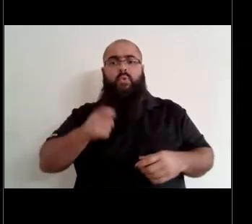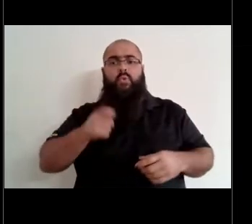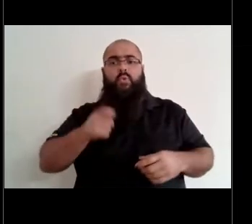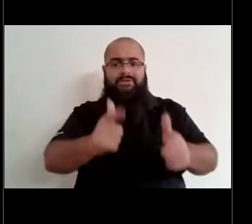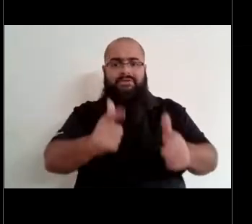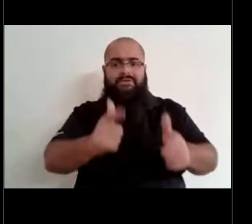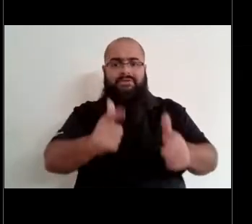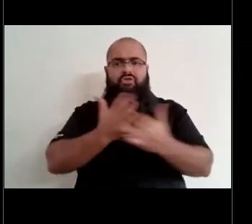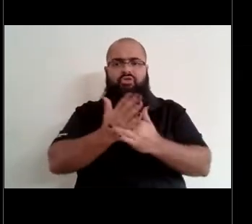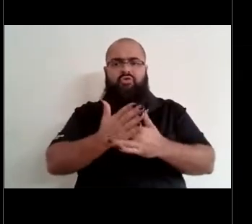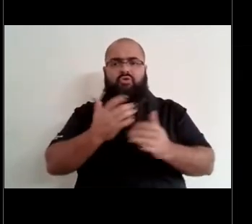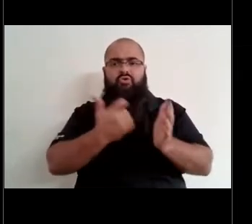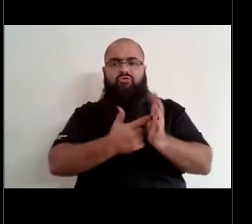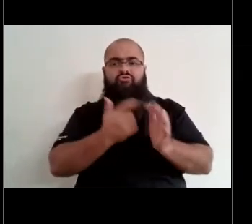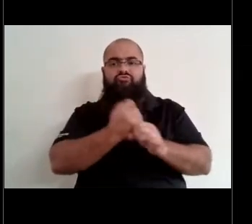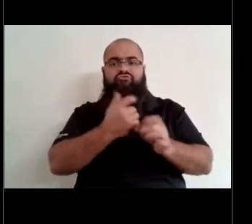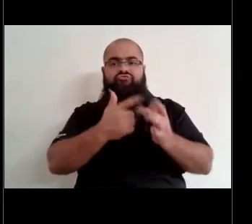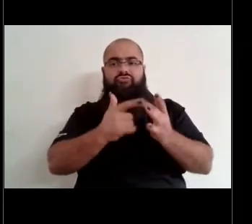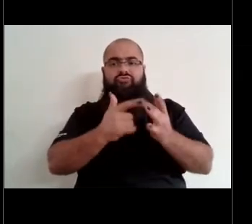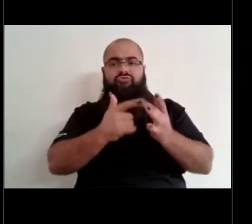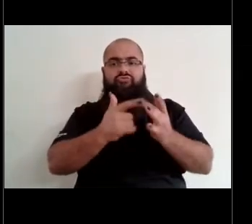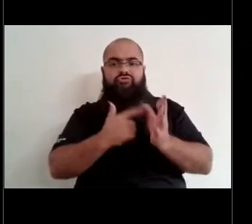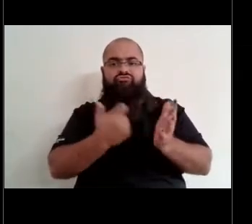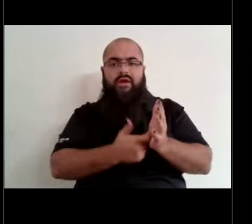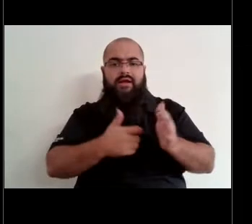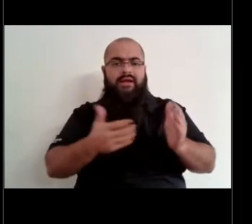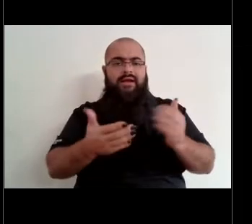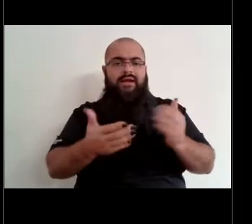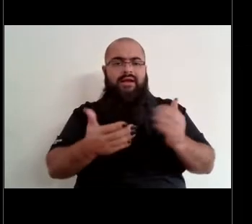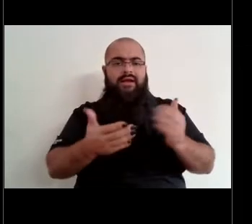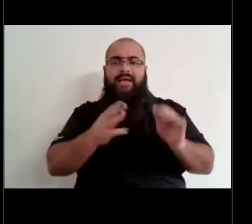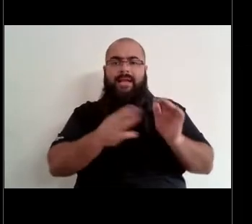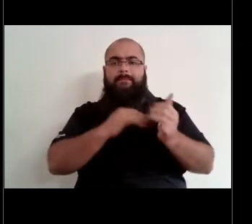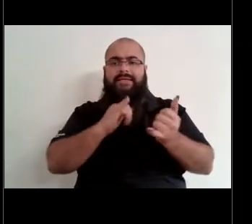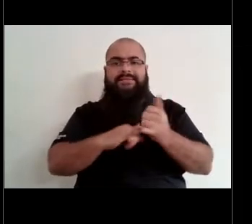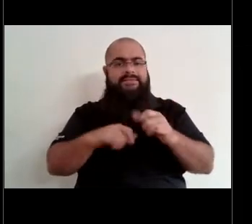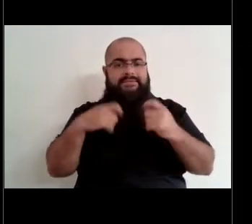I know our application forms are not that small, so certainly we may also be encountering